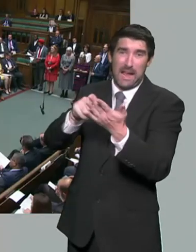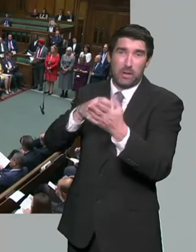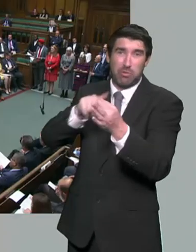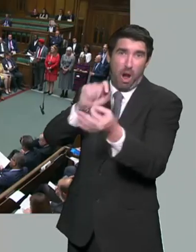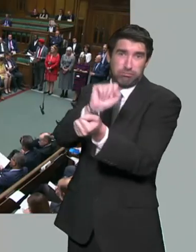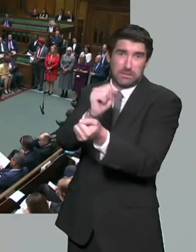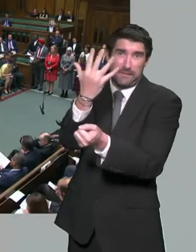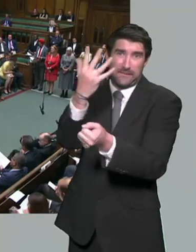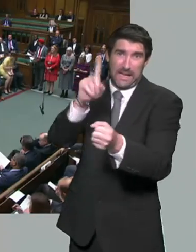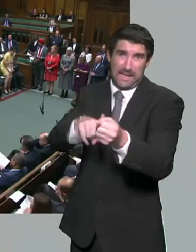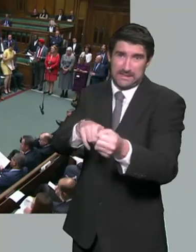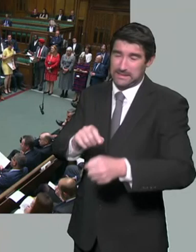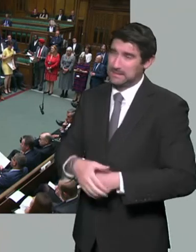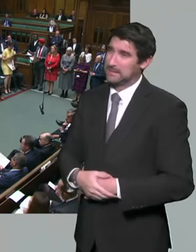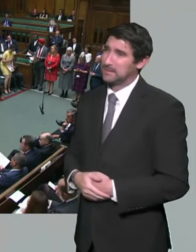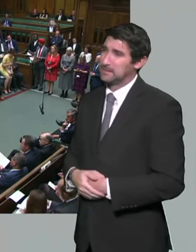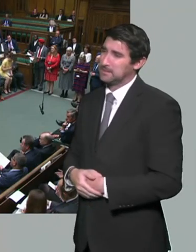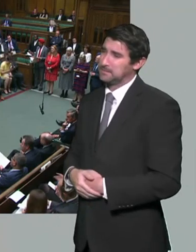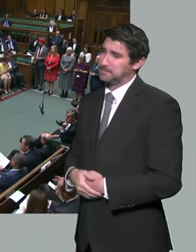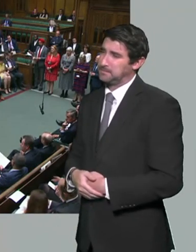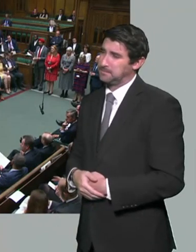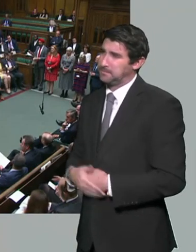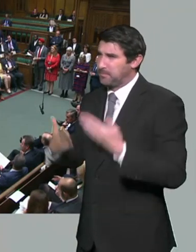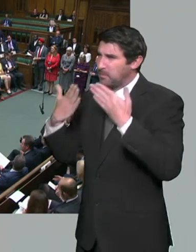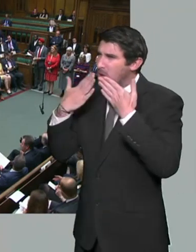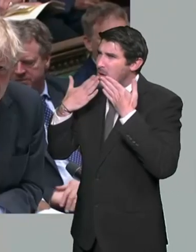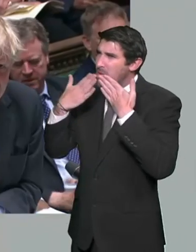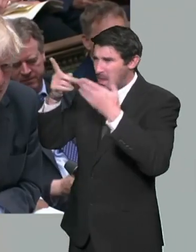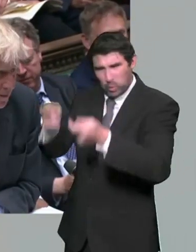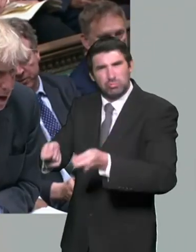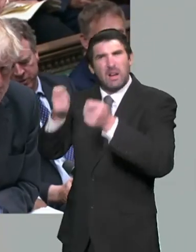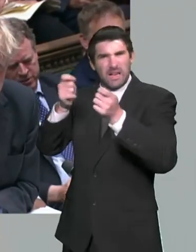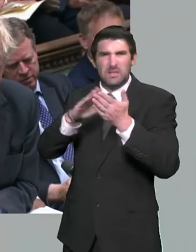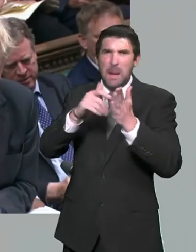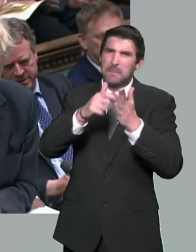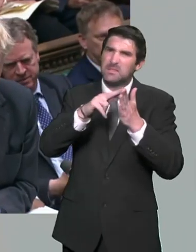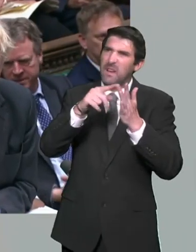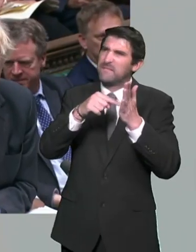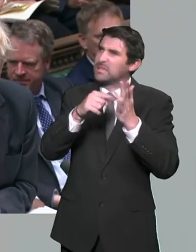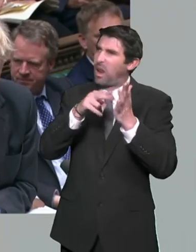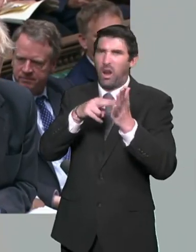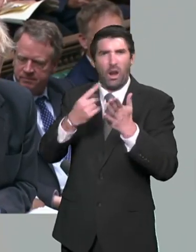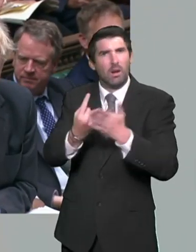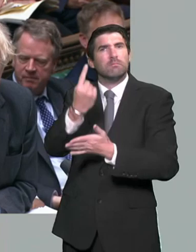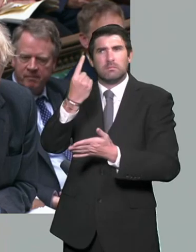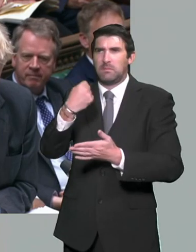The Prime Minister I am really grateful to the hon. Gentleman for raising Mr Fitton’s case. I have a great deal of sympathy with him.